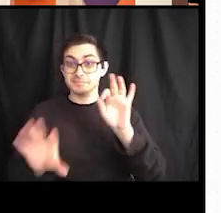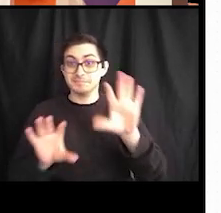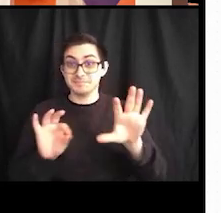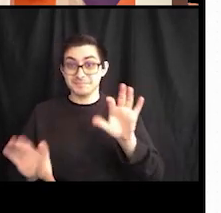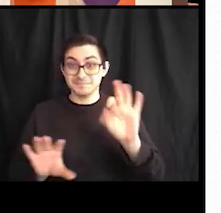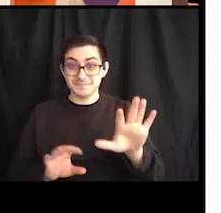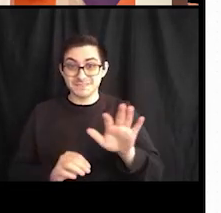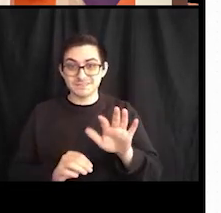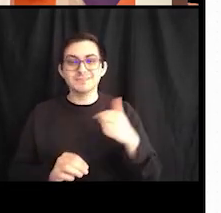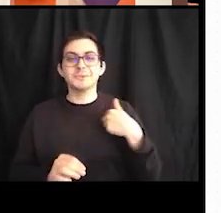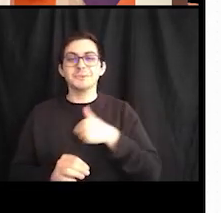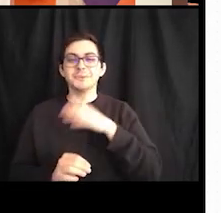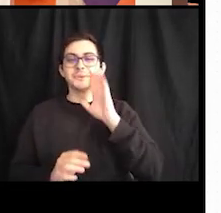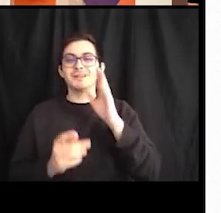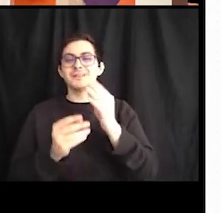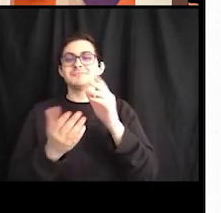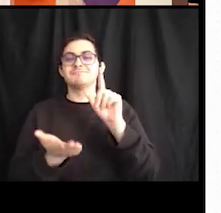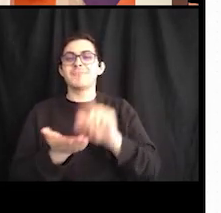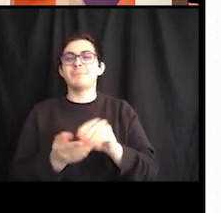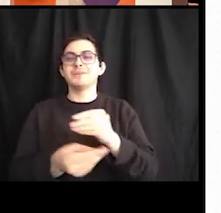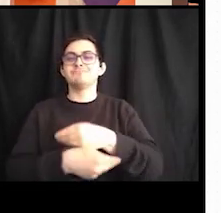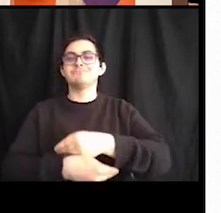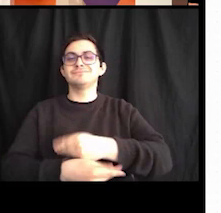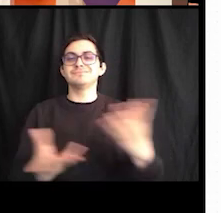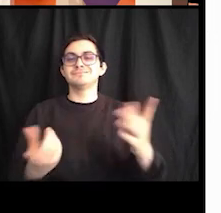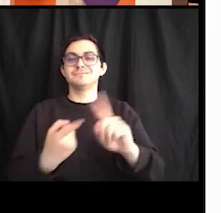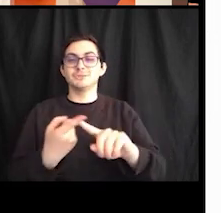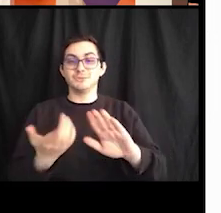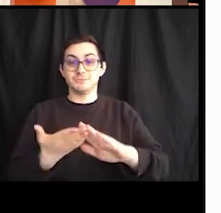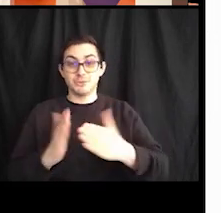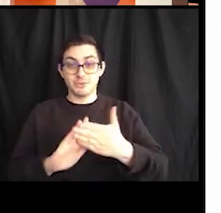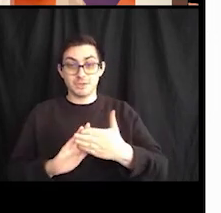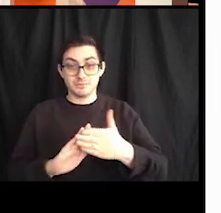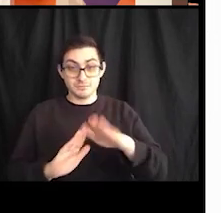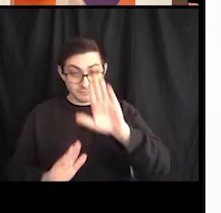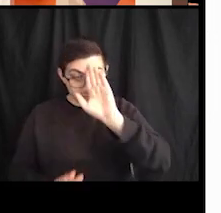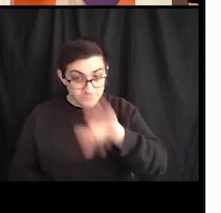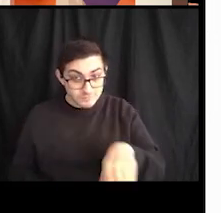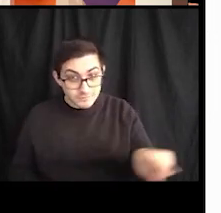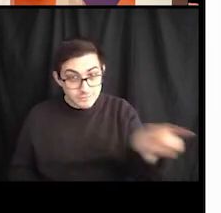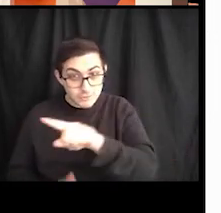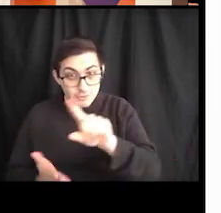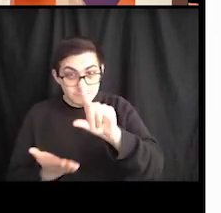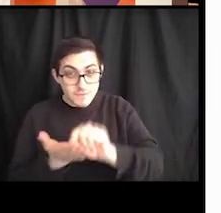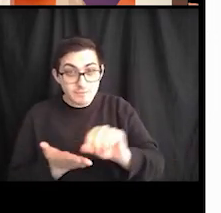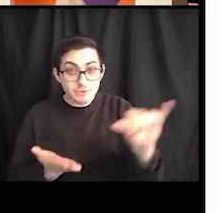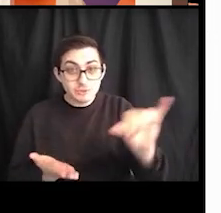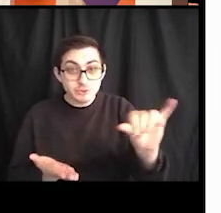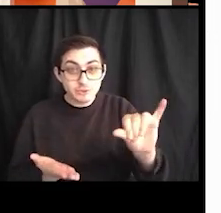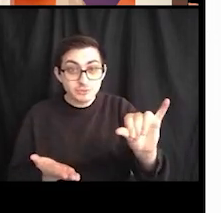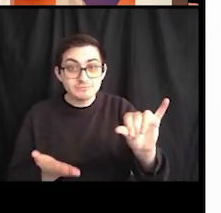whether you're inside Figma or Figma design or FigJam. And if you have tips and tricks, assets, templates,